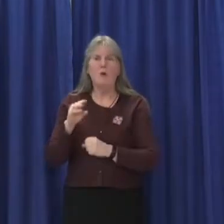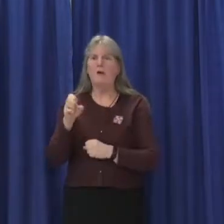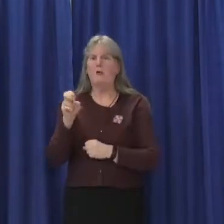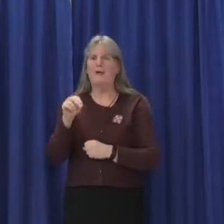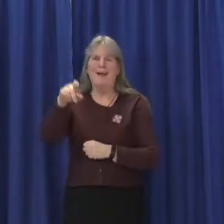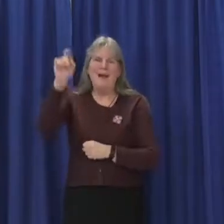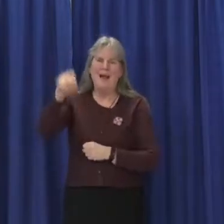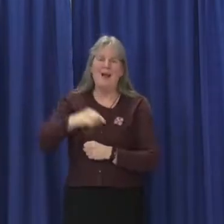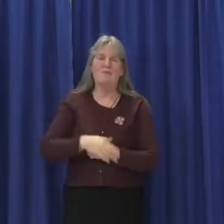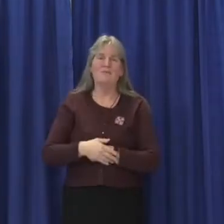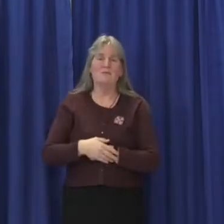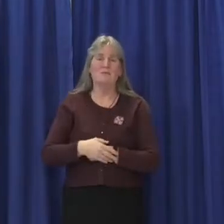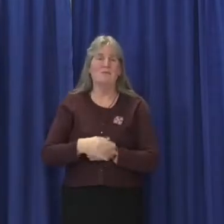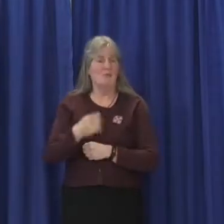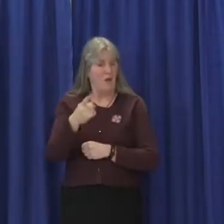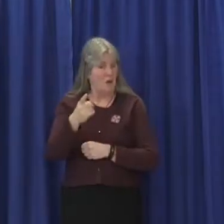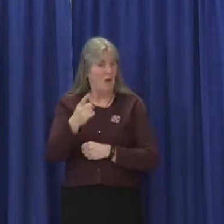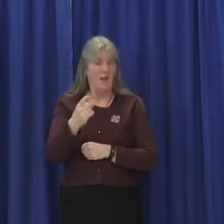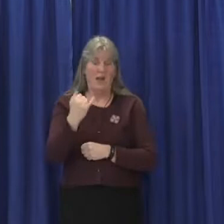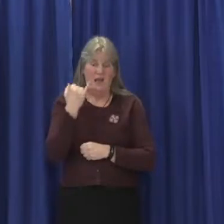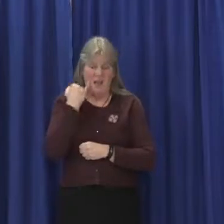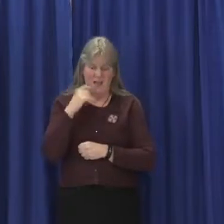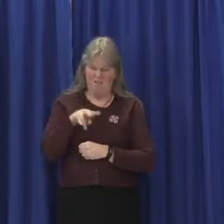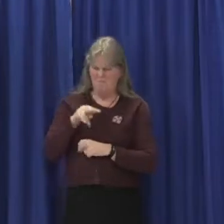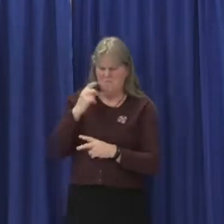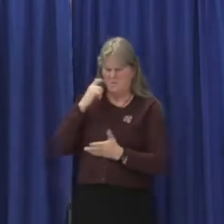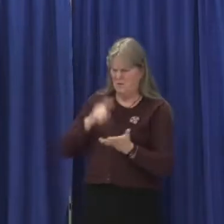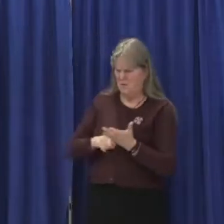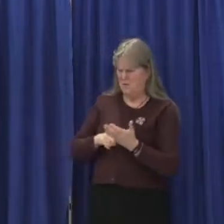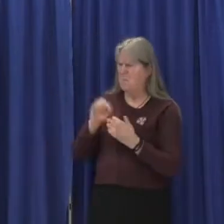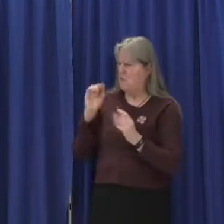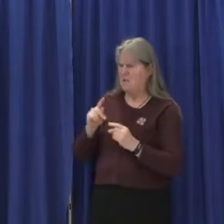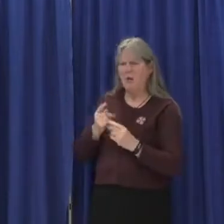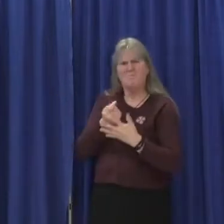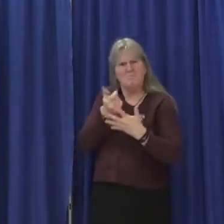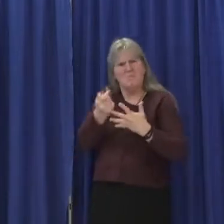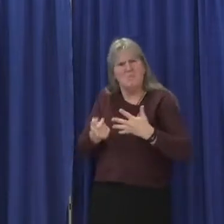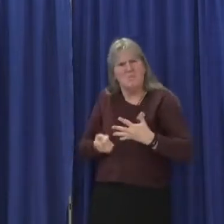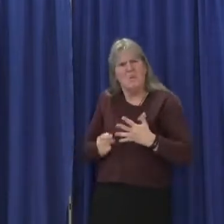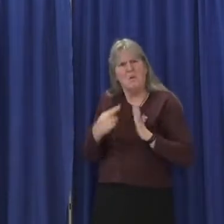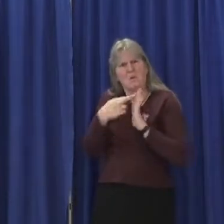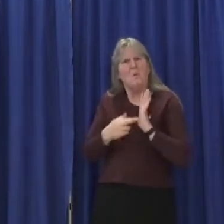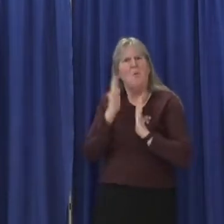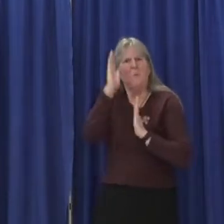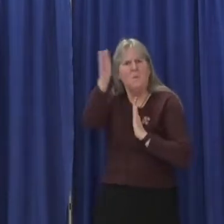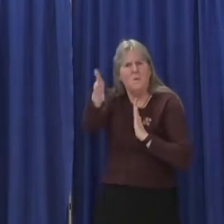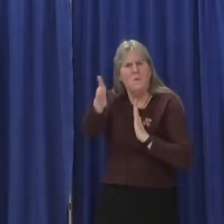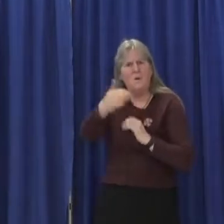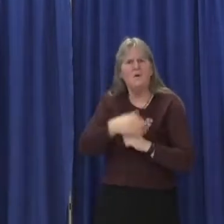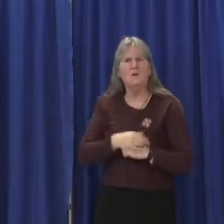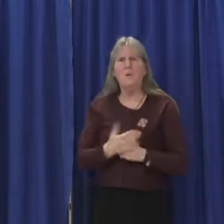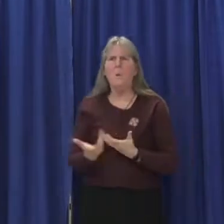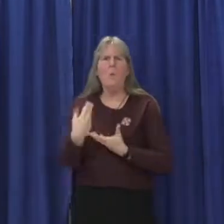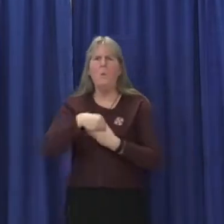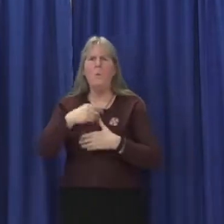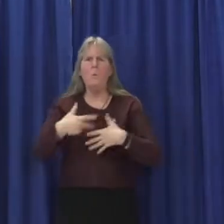recommendation to ease these measures as soon that is reasonable. The new measures include,